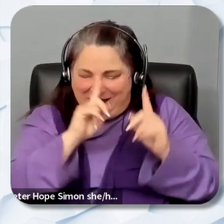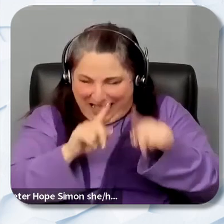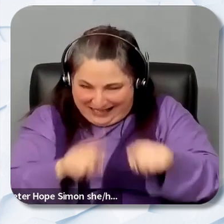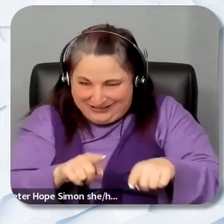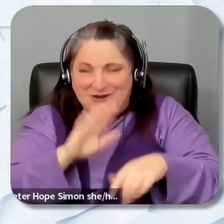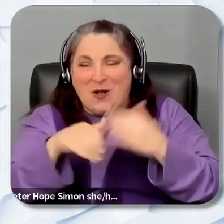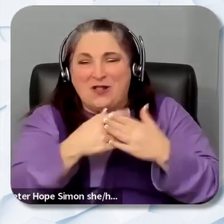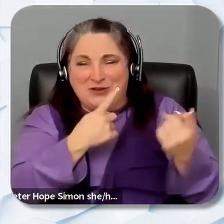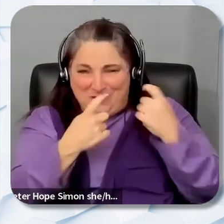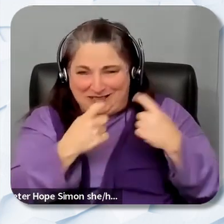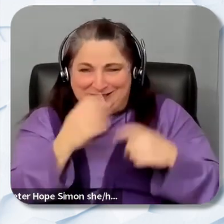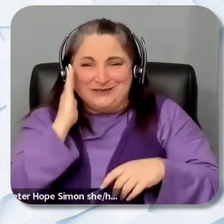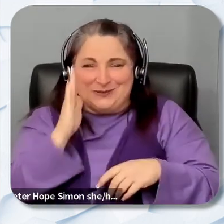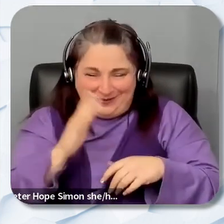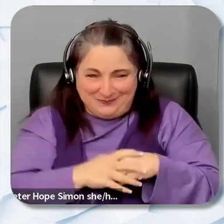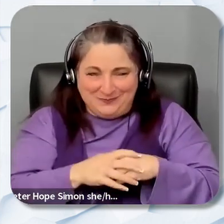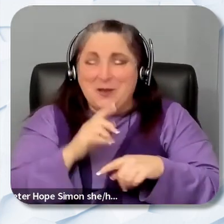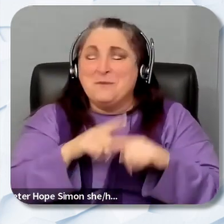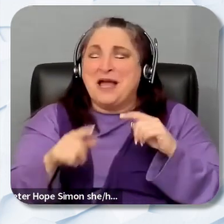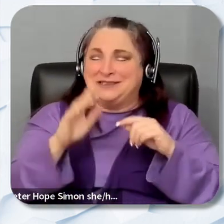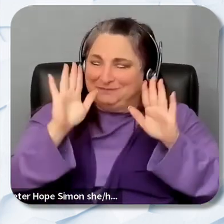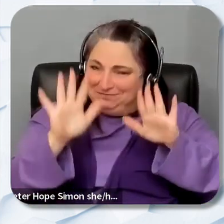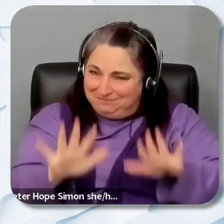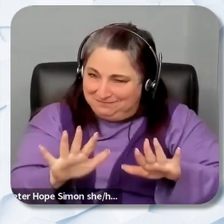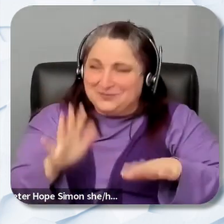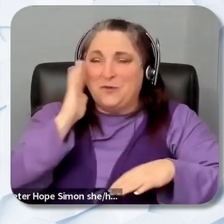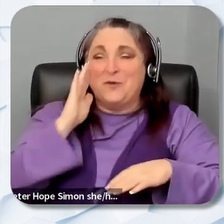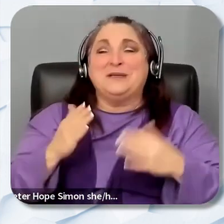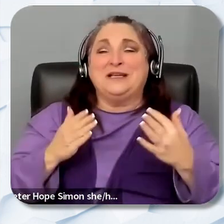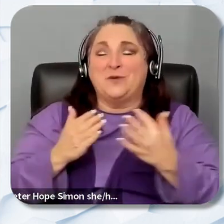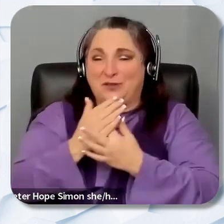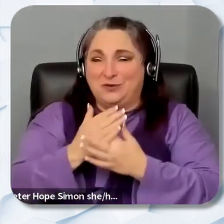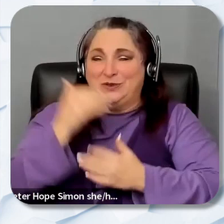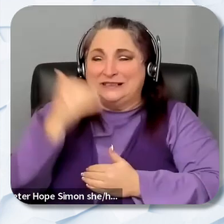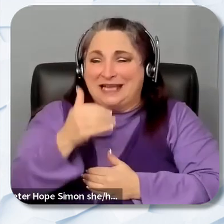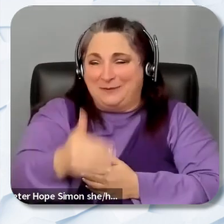your questions. But you will be going through Steps 1, 2, and 3. "What is happening? Why